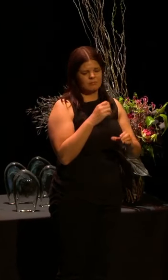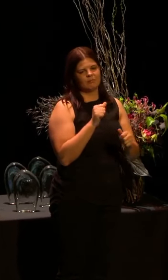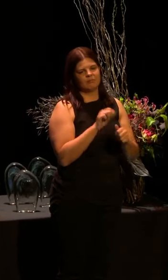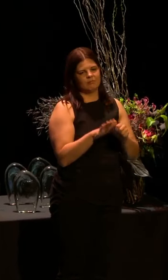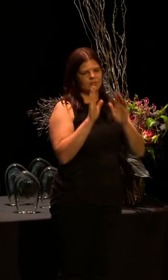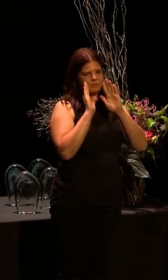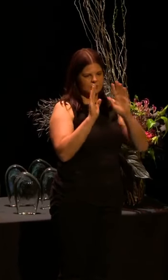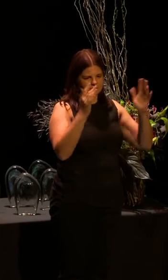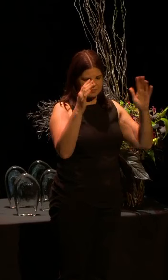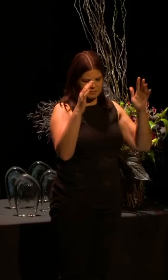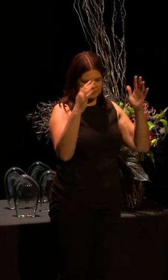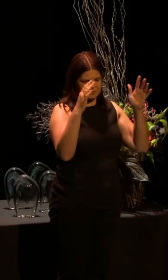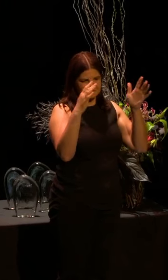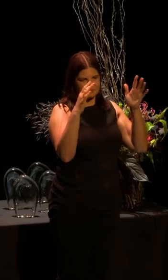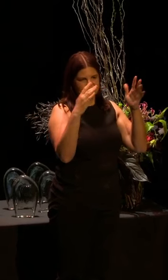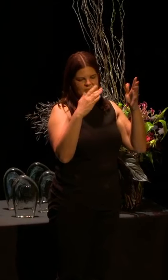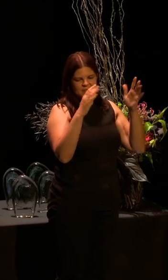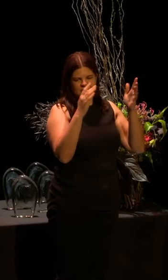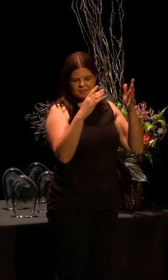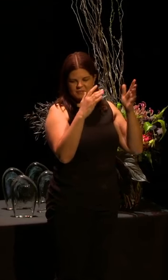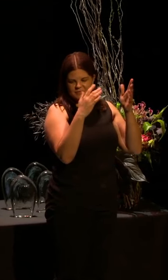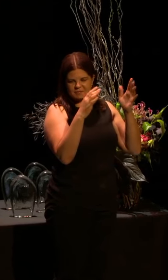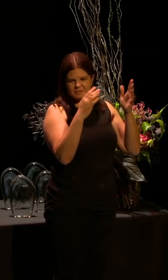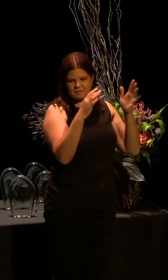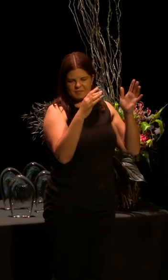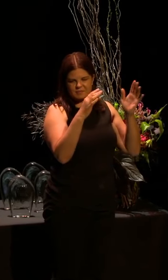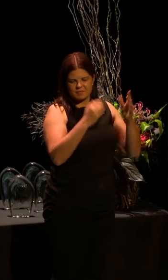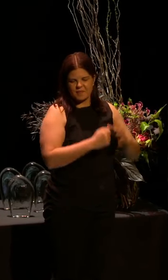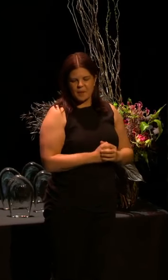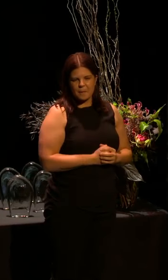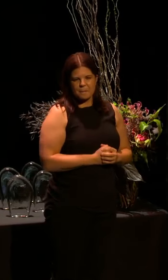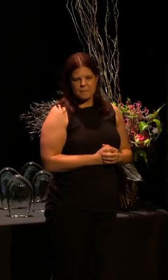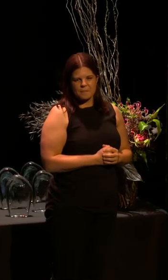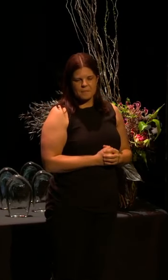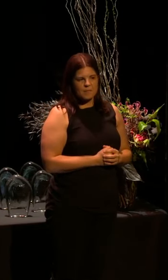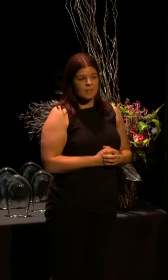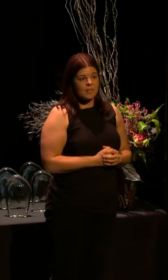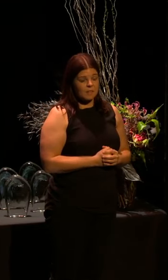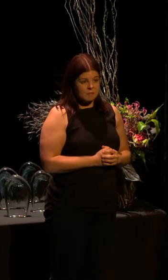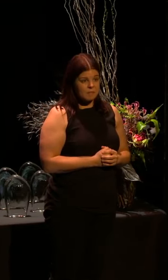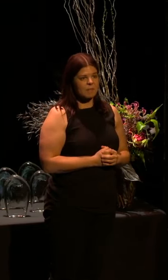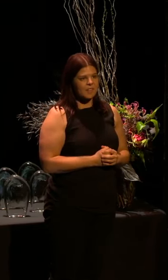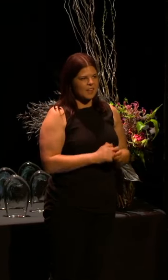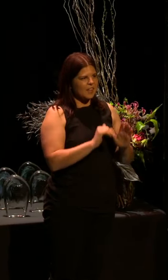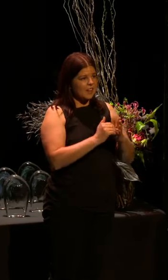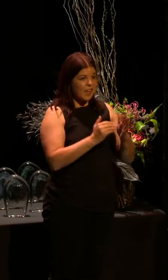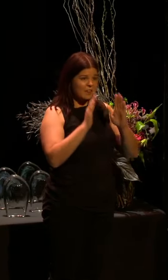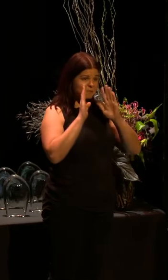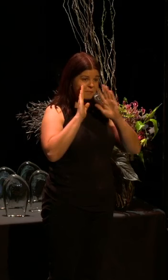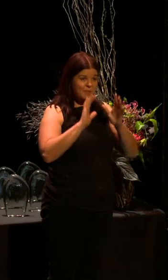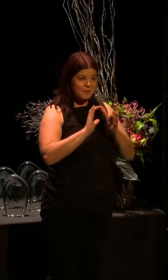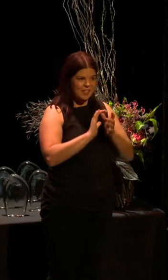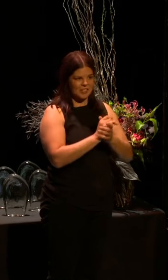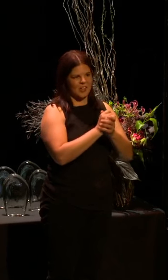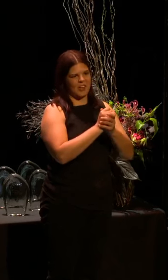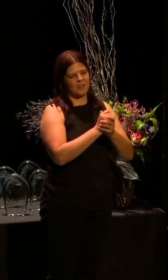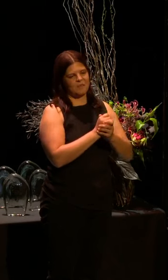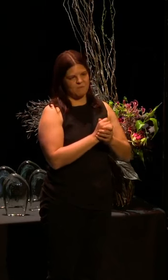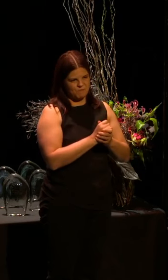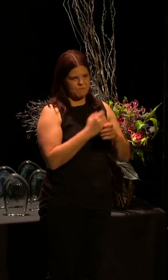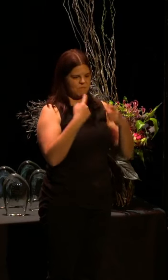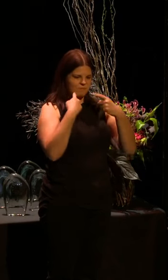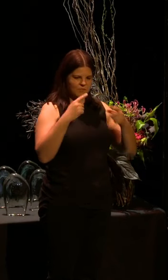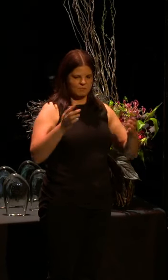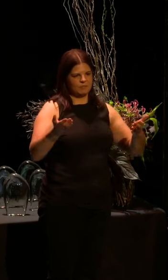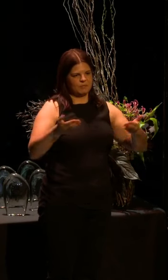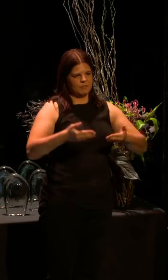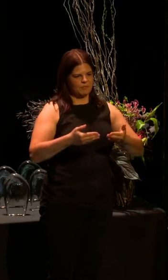And now it's my very great pleasure to introduce Aunty Ann Weldon.